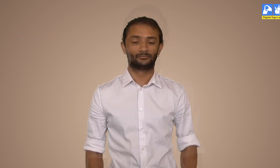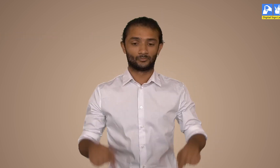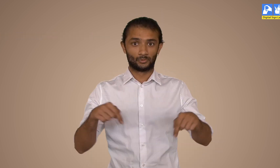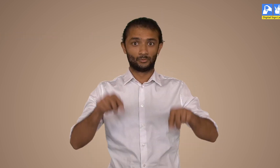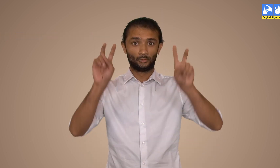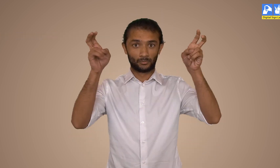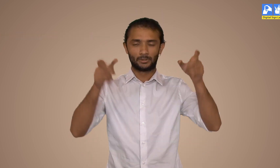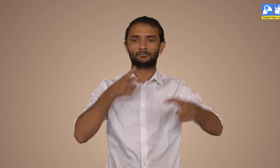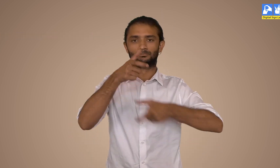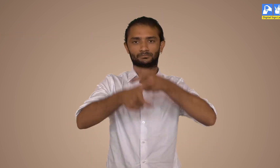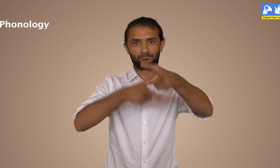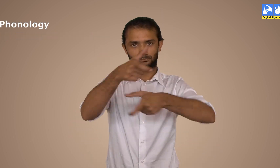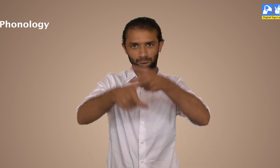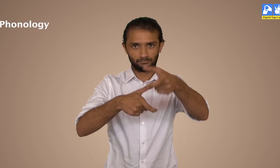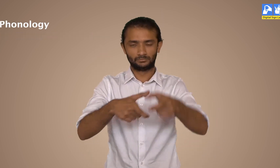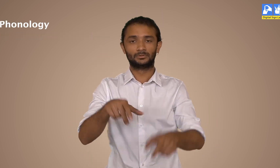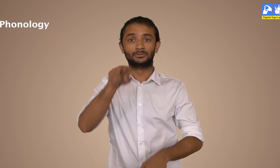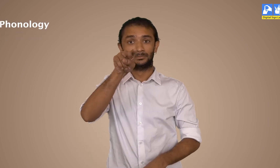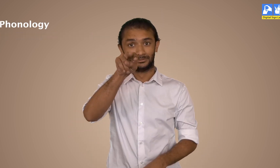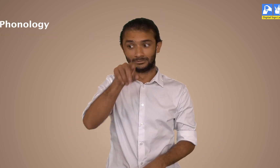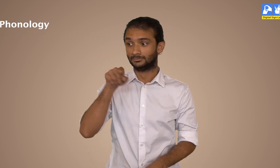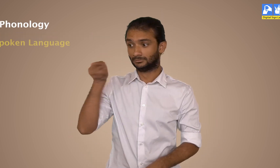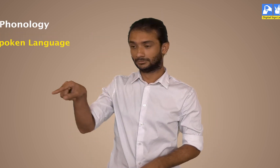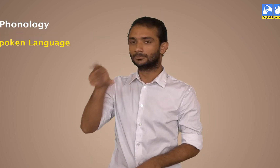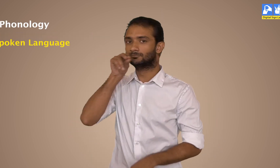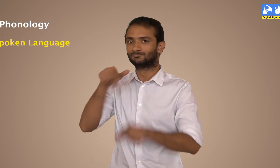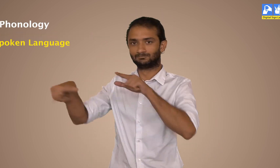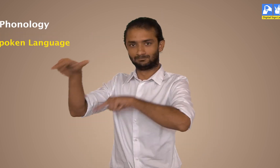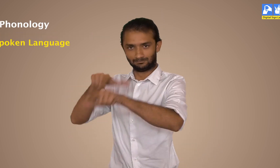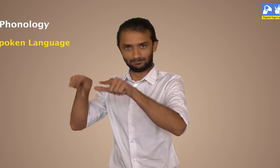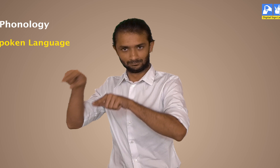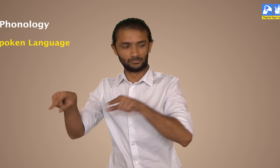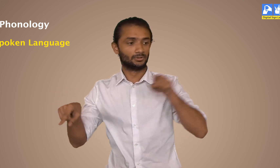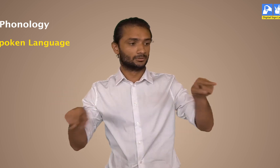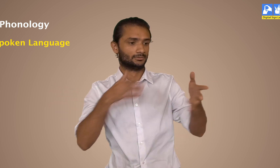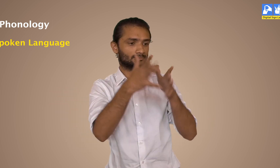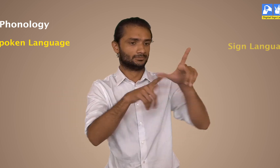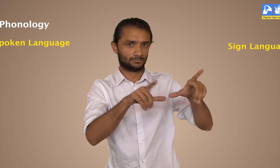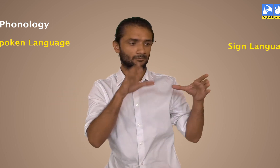Morphology is a description of morphemes.